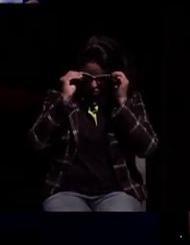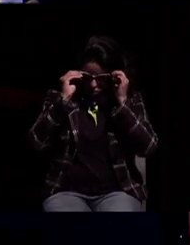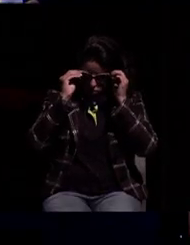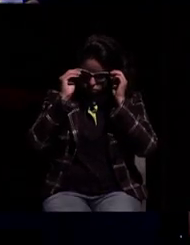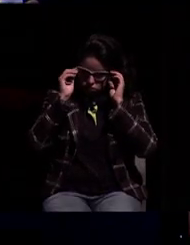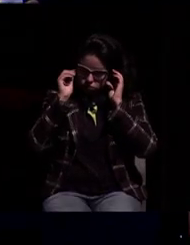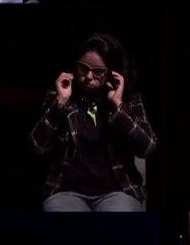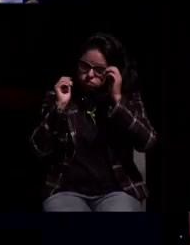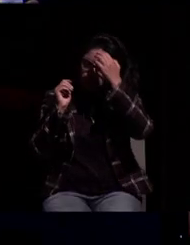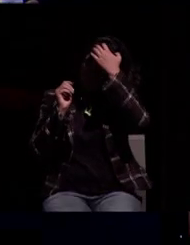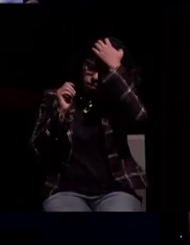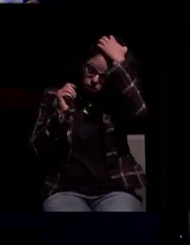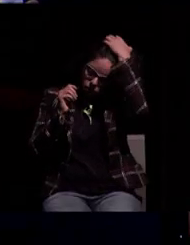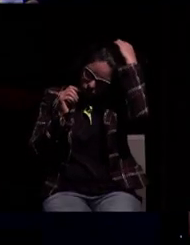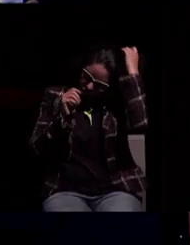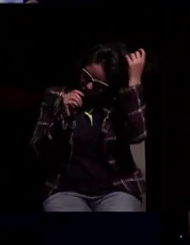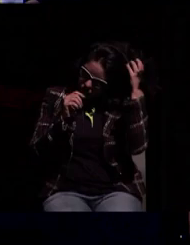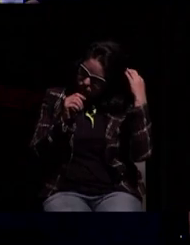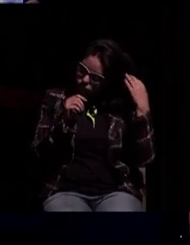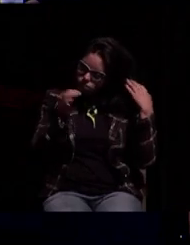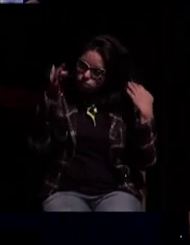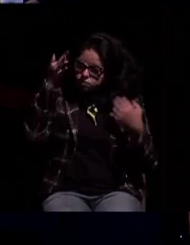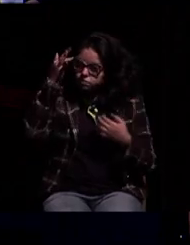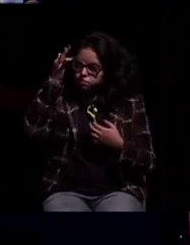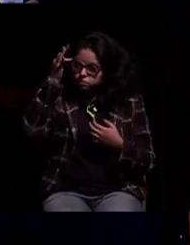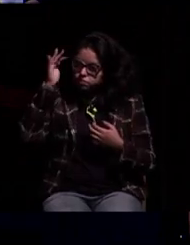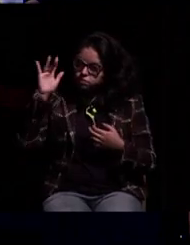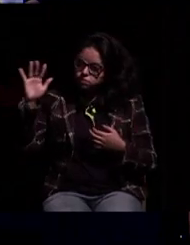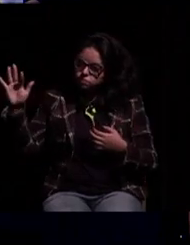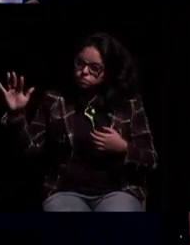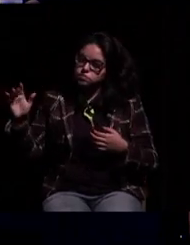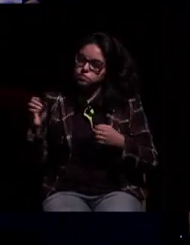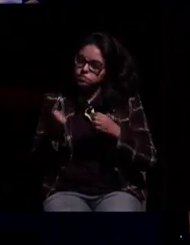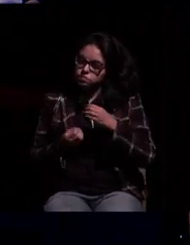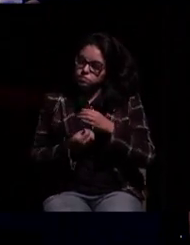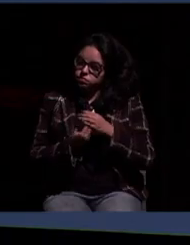and with some inspirers of anthropology -